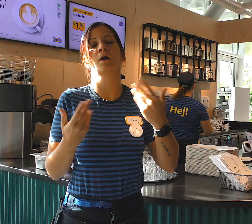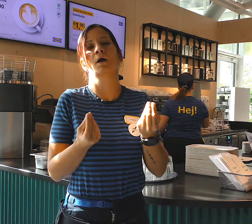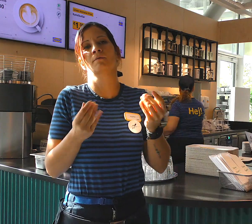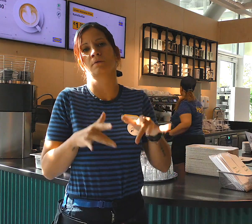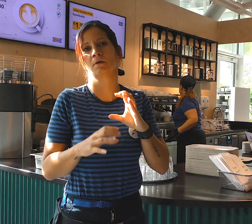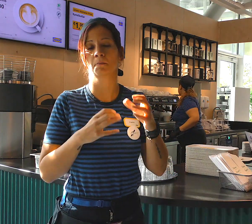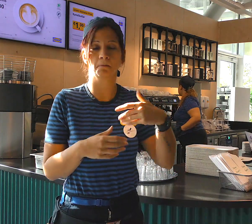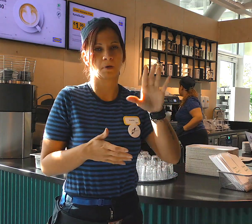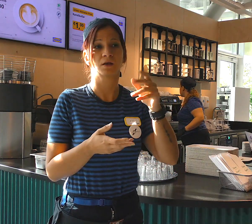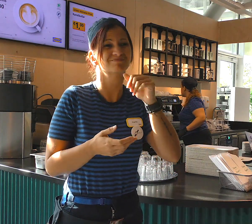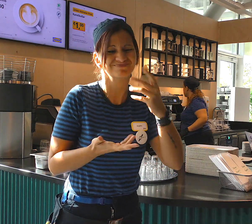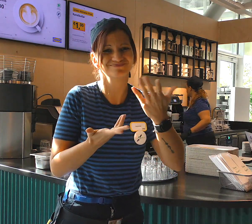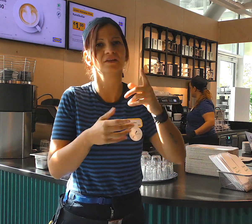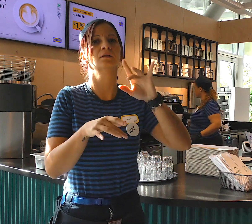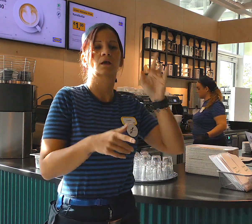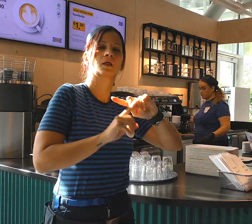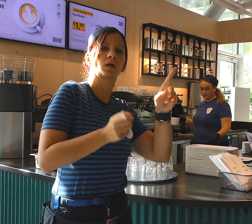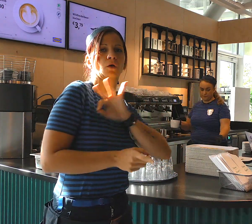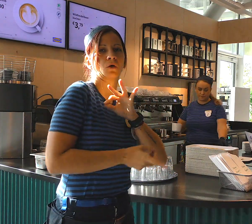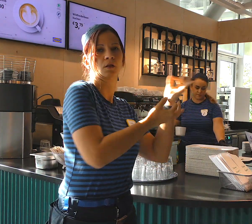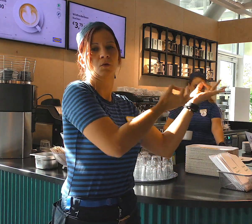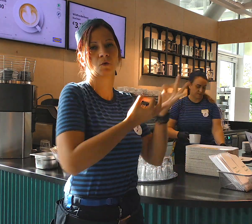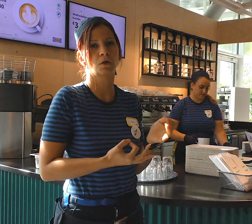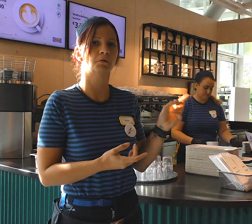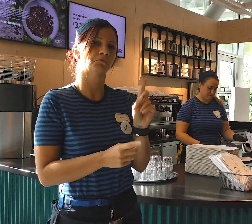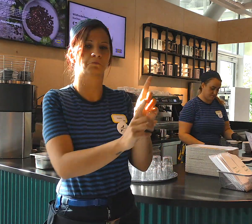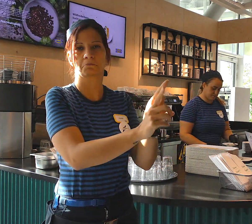Then you can communicate a bit. If communication is not possible, I can call in another colleague to take care of the person.